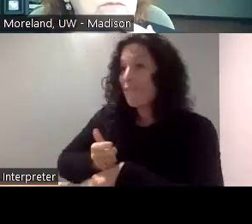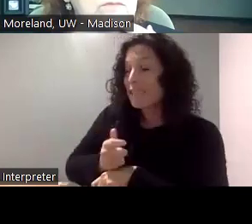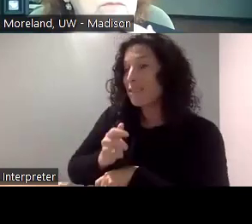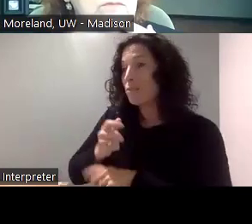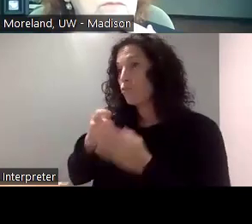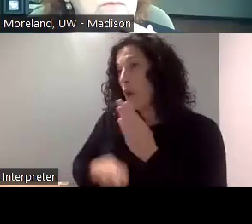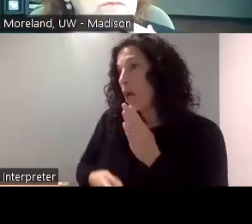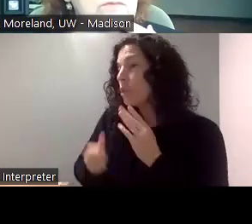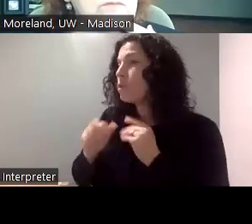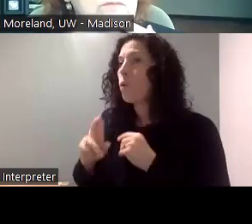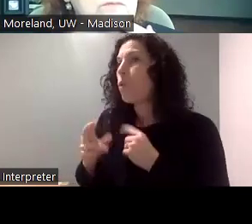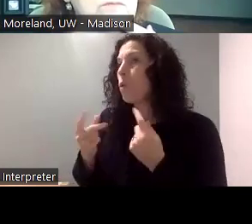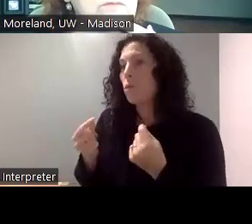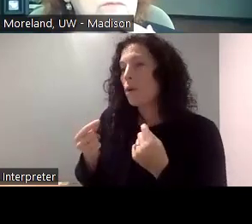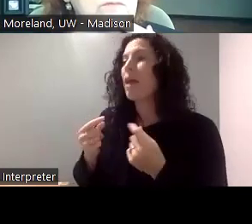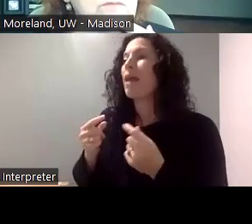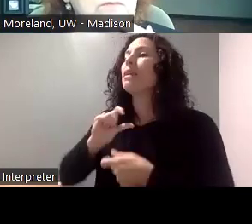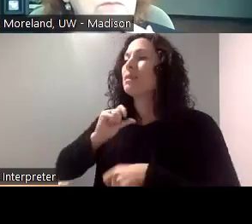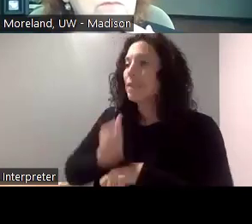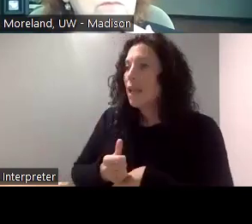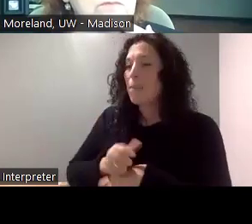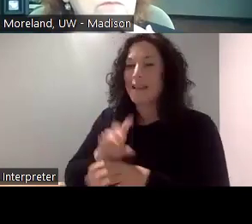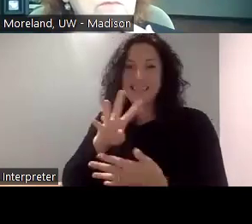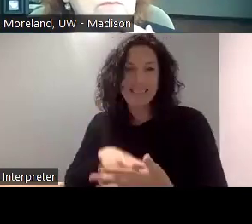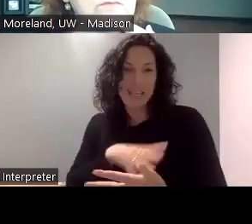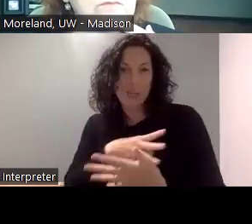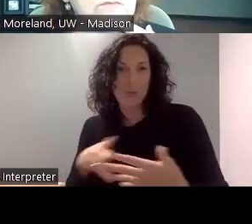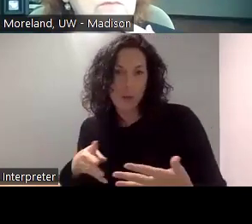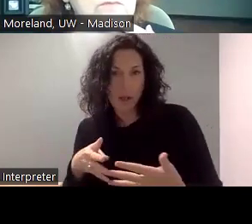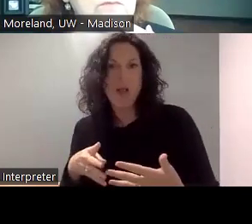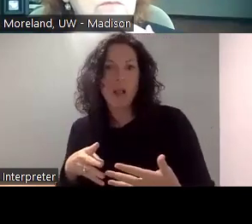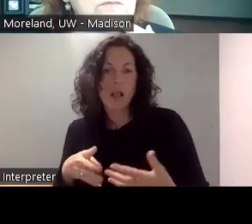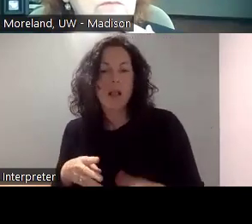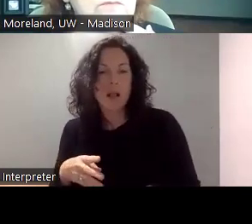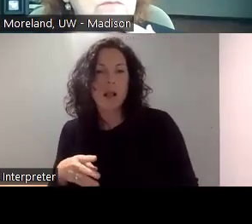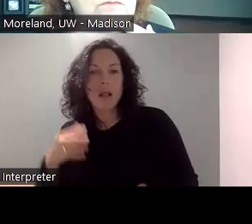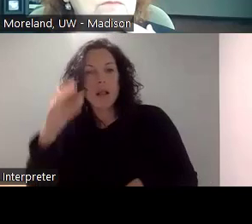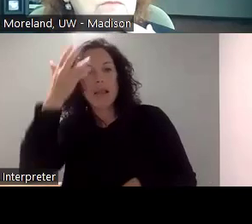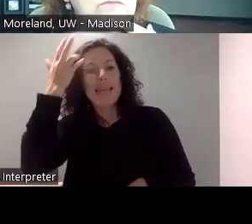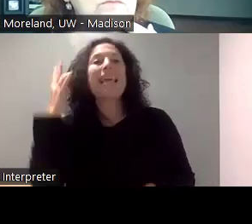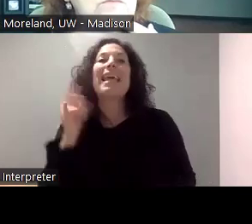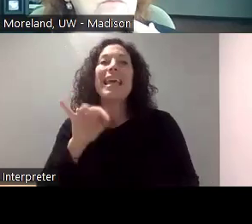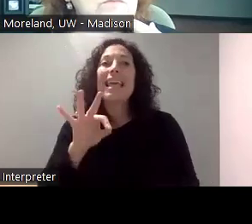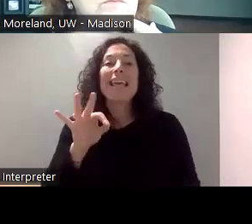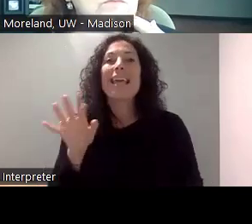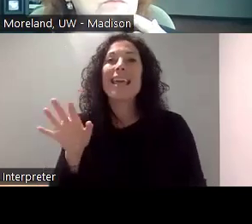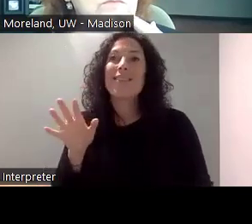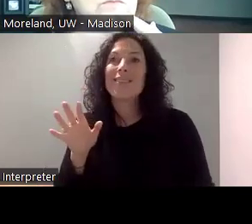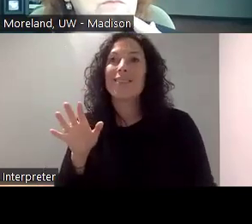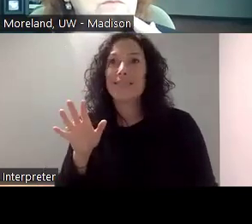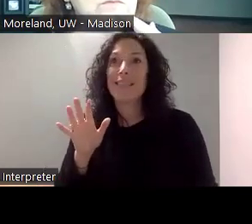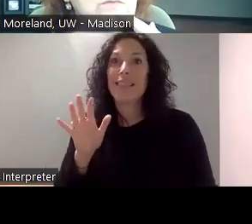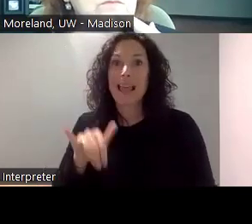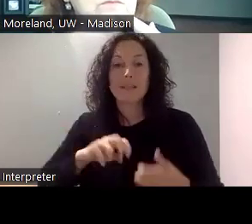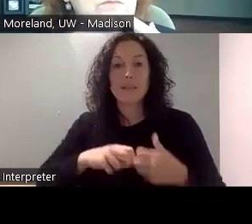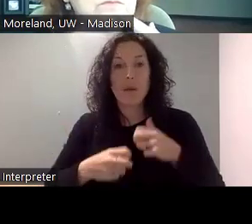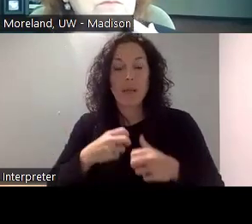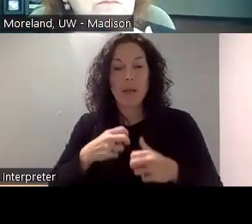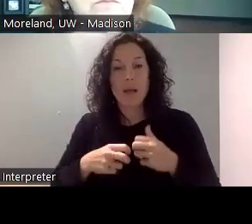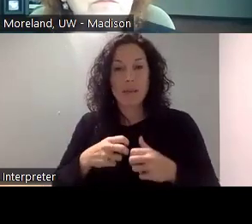and set up some kind of a schedule that if in fact that is an issue for that entity,